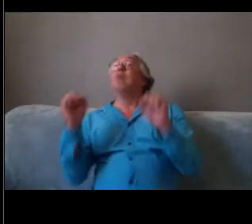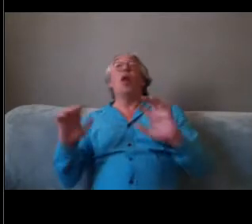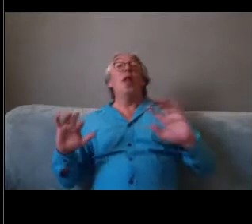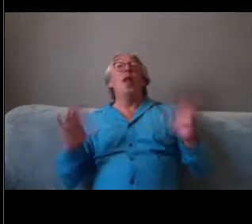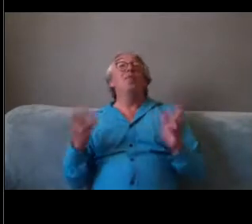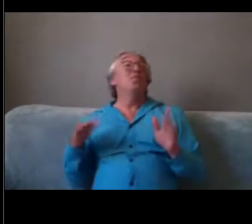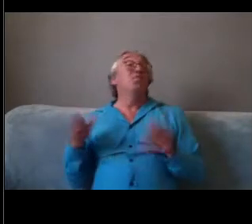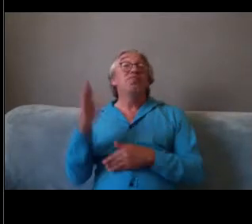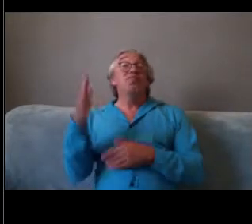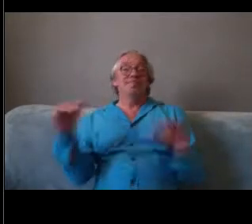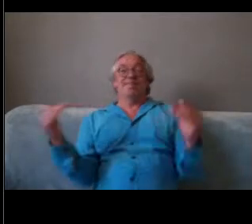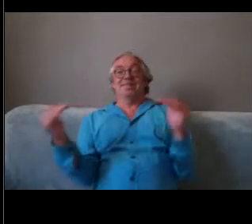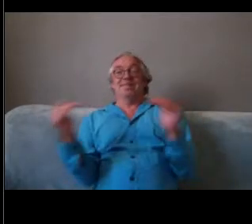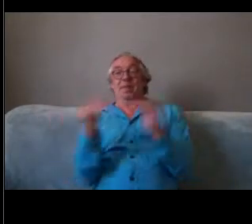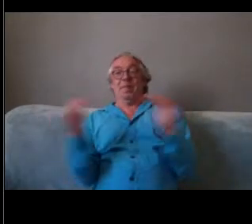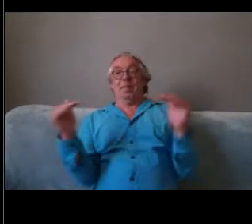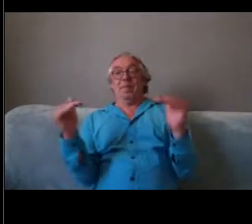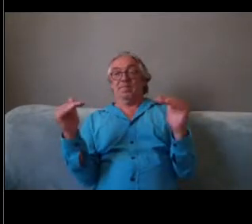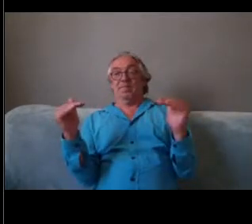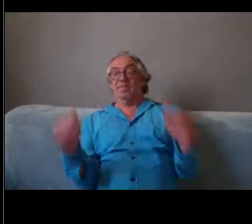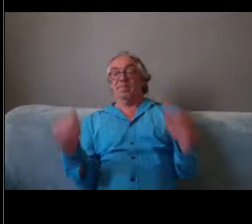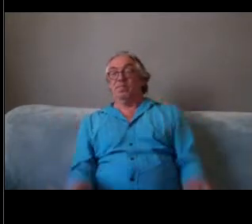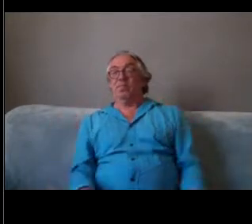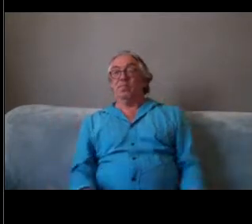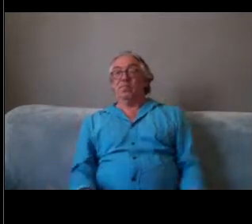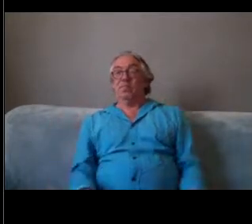And for the colleagues who assisted.